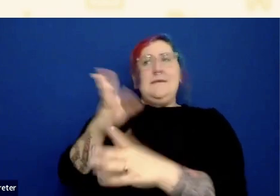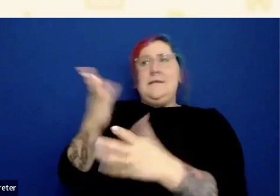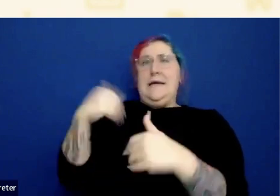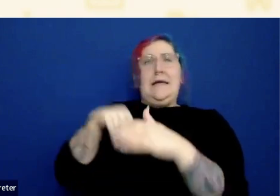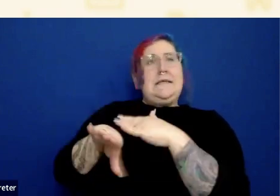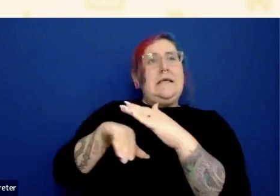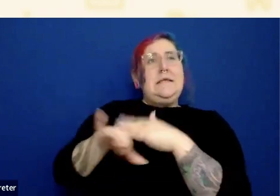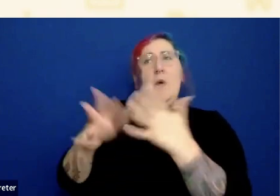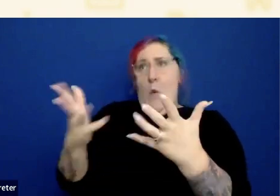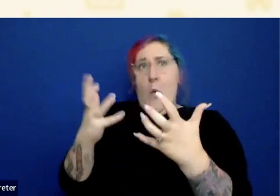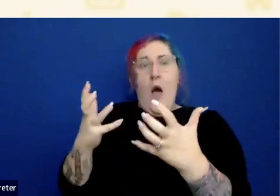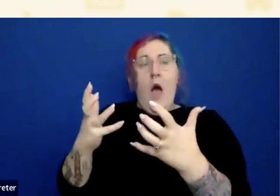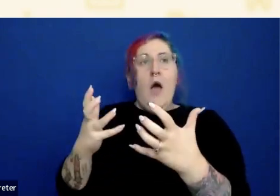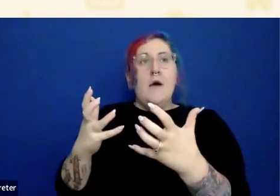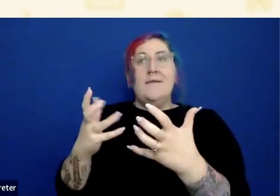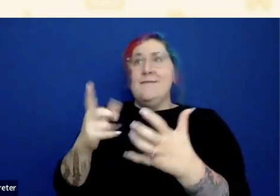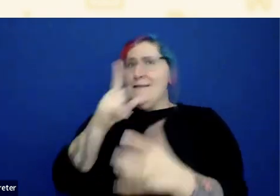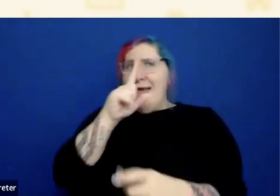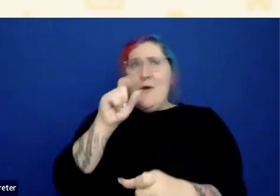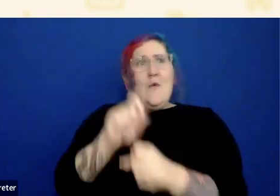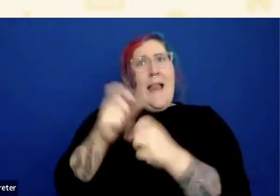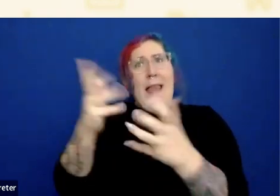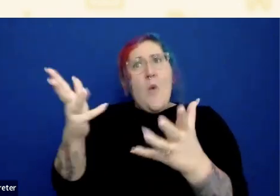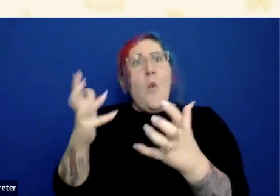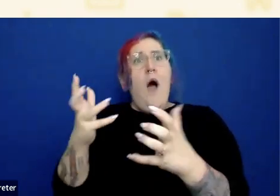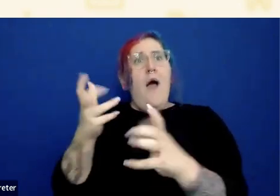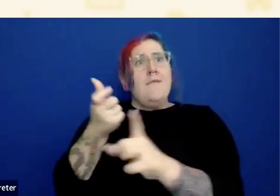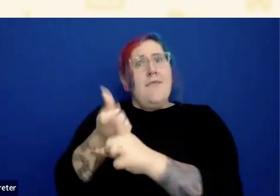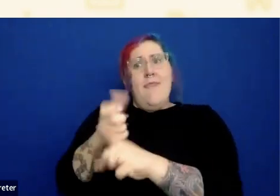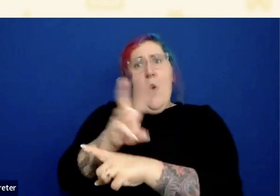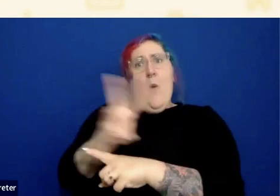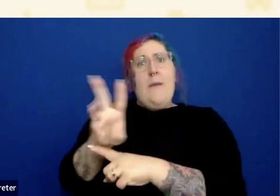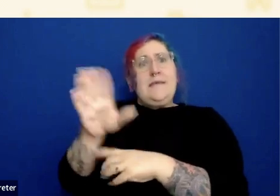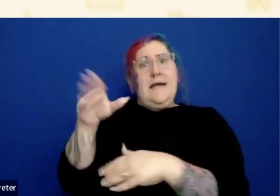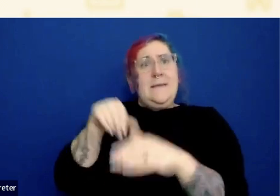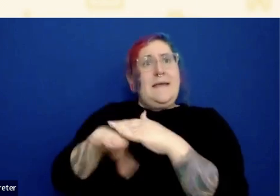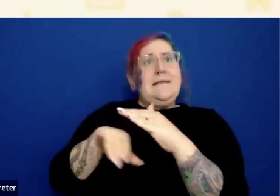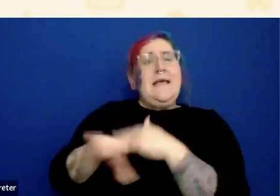they genuinely want to, they just can't afford it. Yes, it's hard.